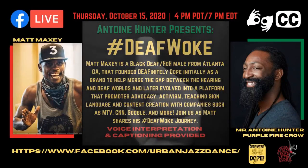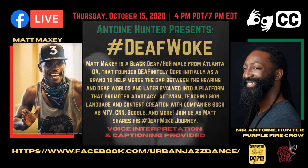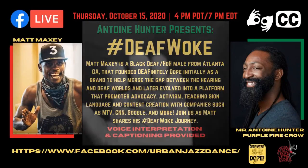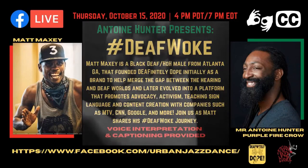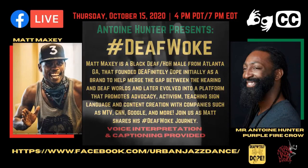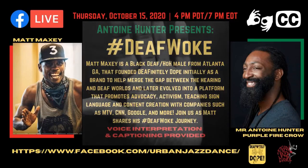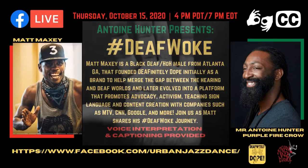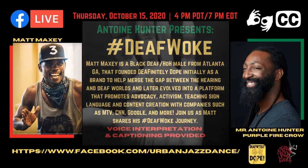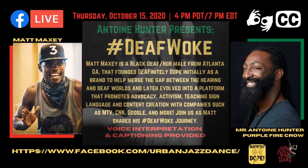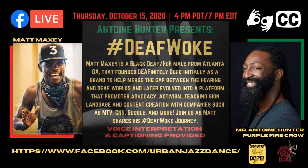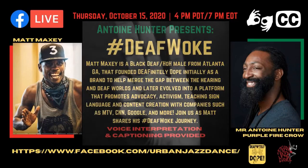Peace.